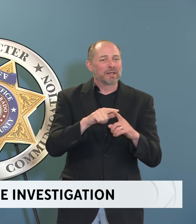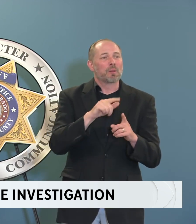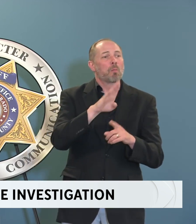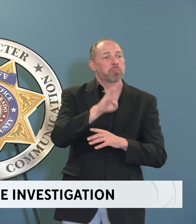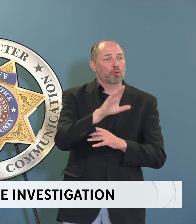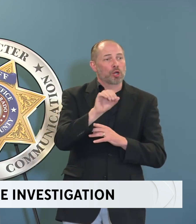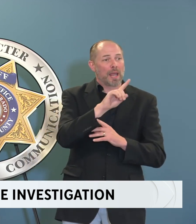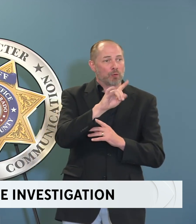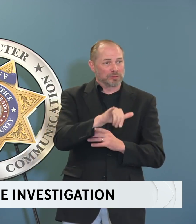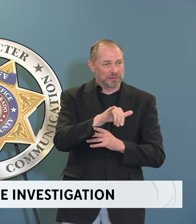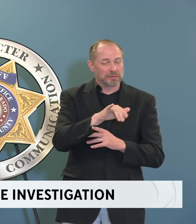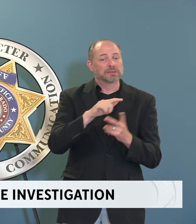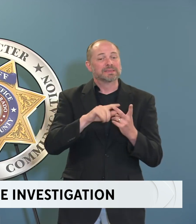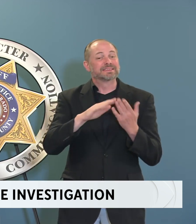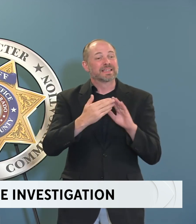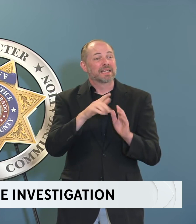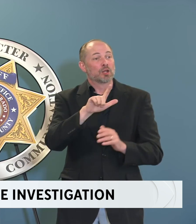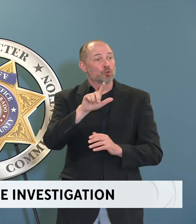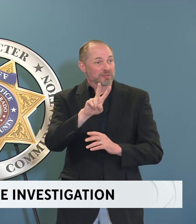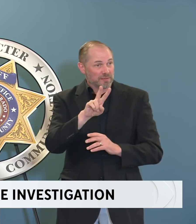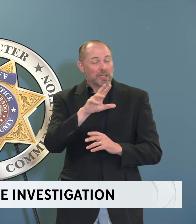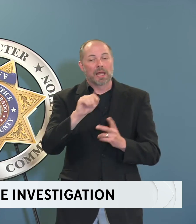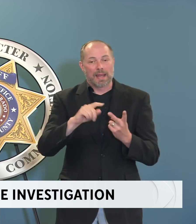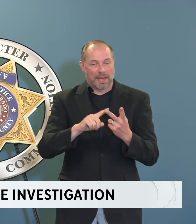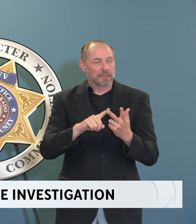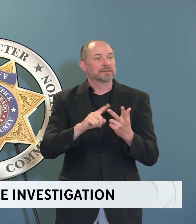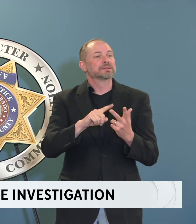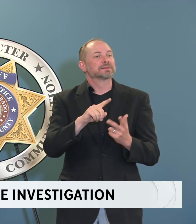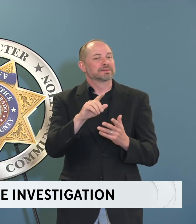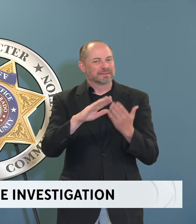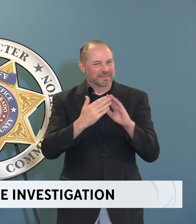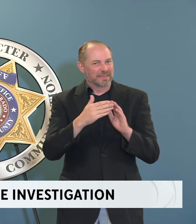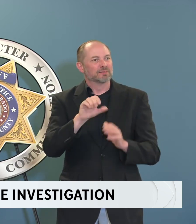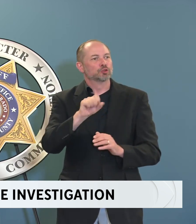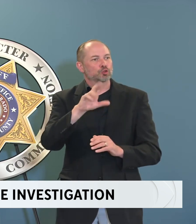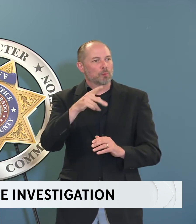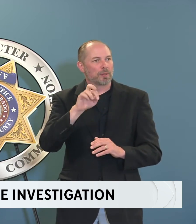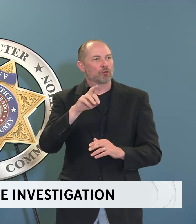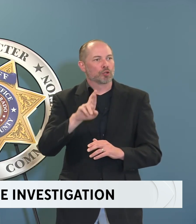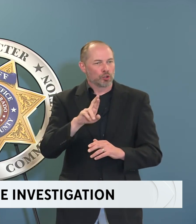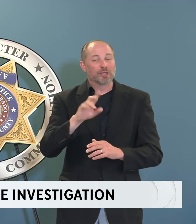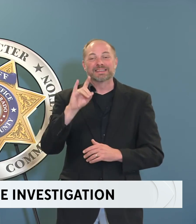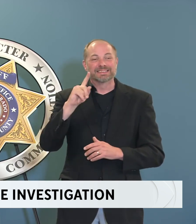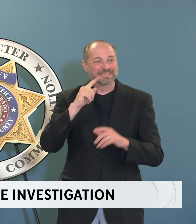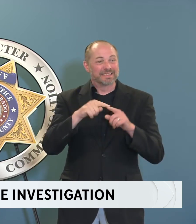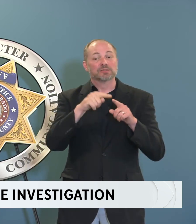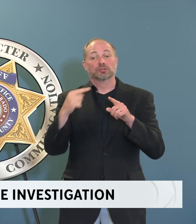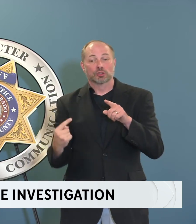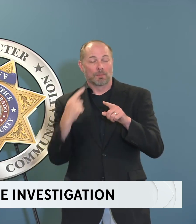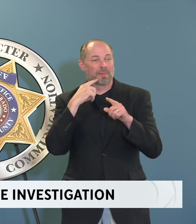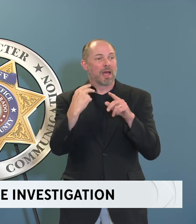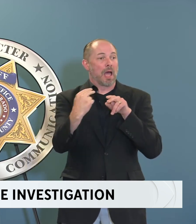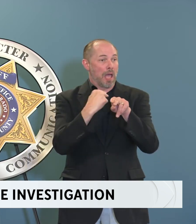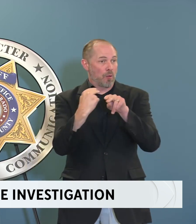FIRE BECAME KNOWN AS THE MARSHALL FIRE. IT SWEPT THROUGH SUBDIVISIONS AND COMMERCIAL BUILDINGS IN THE COMMUNITIES OF UNINCORPORATED